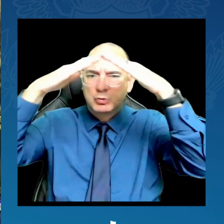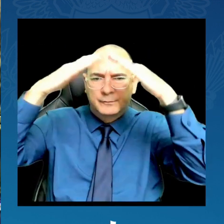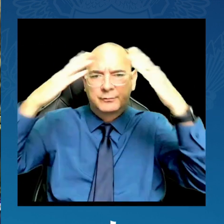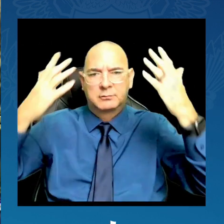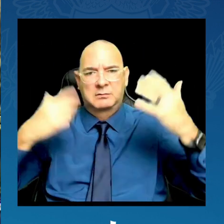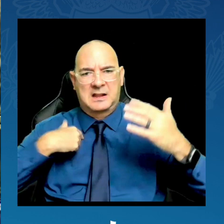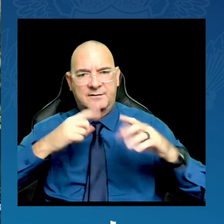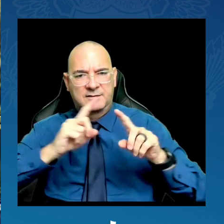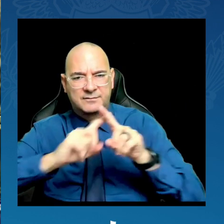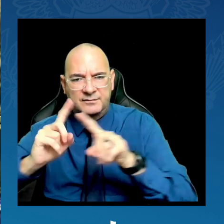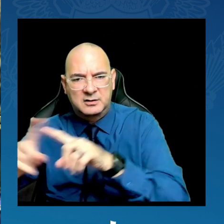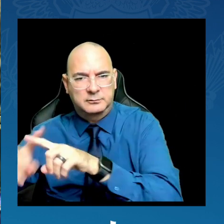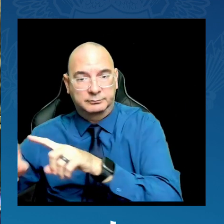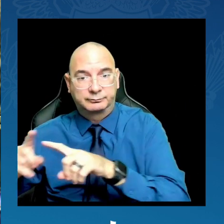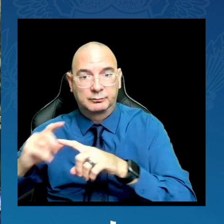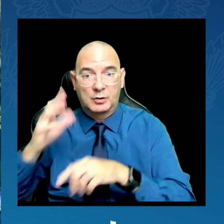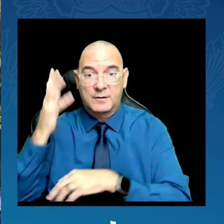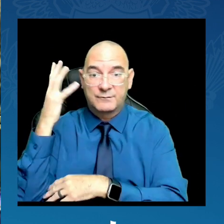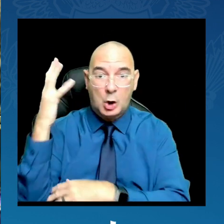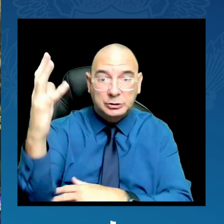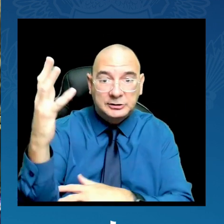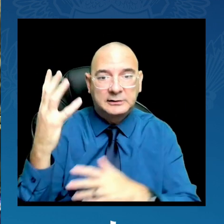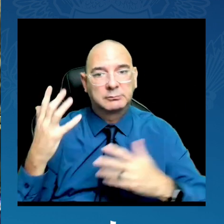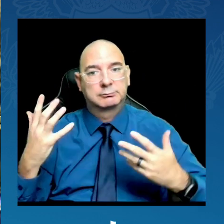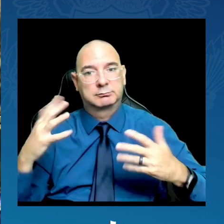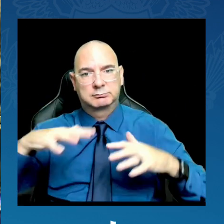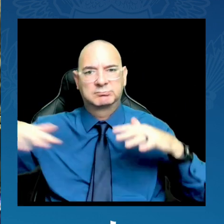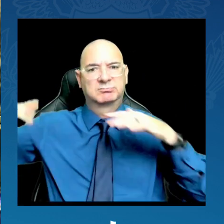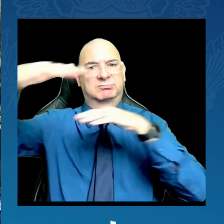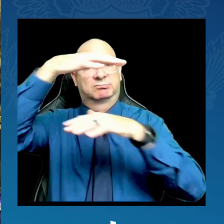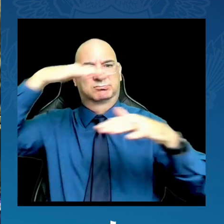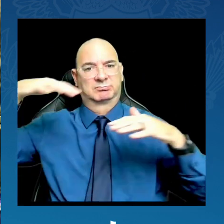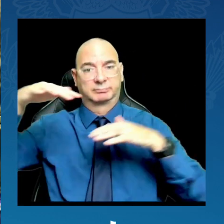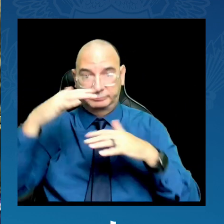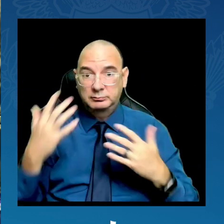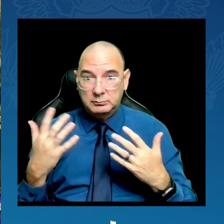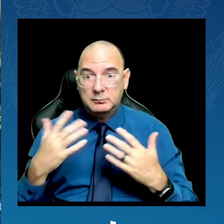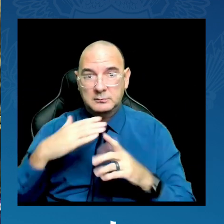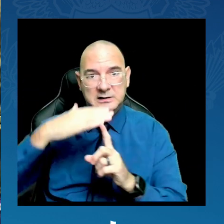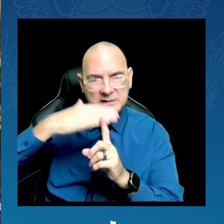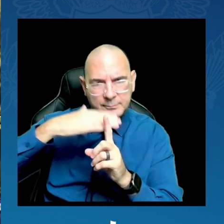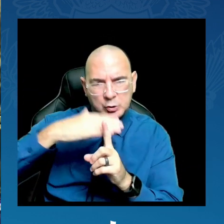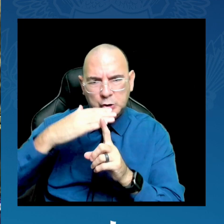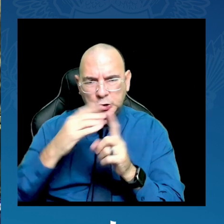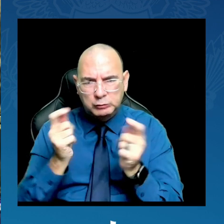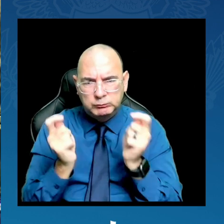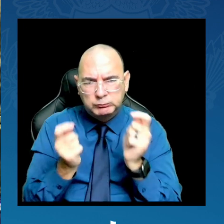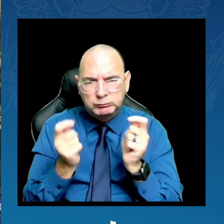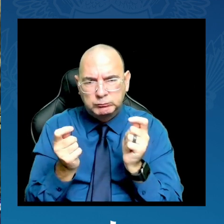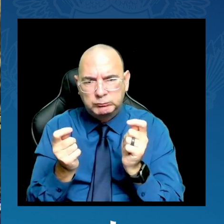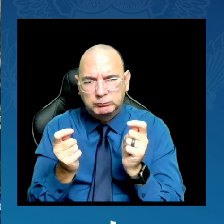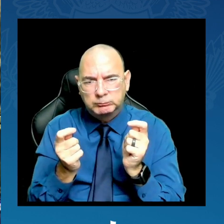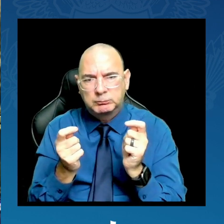whose temperature can be significantly hotter or cooler than the temperature that people in these places actually experience.